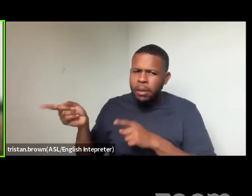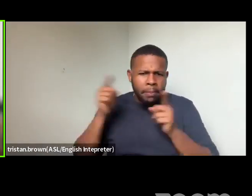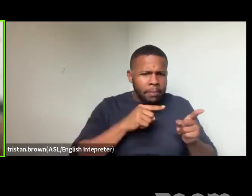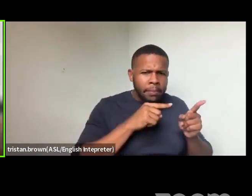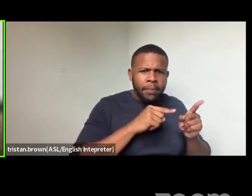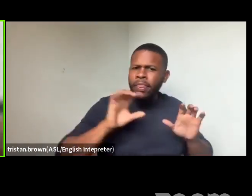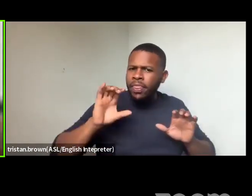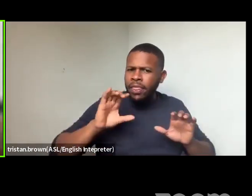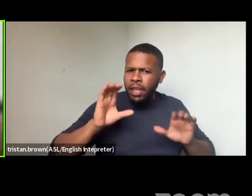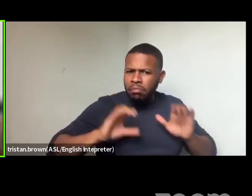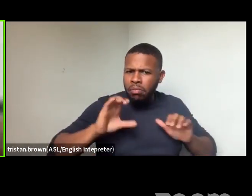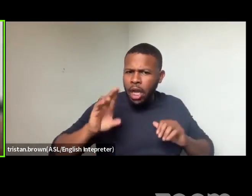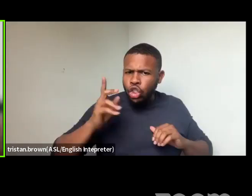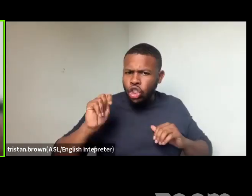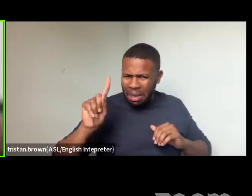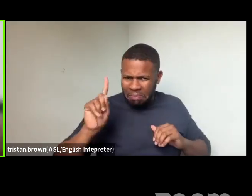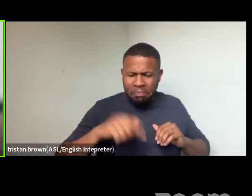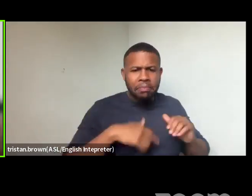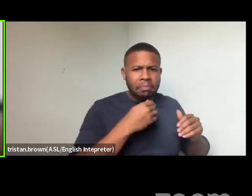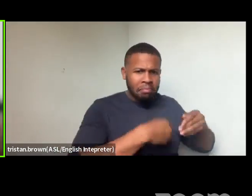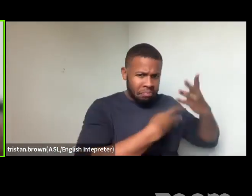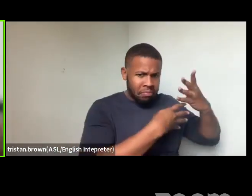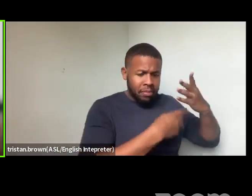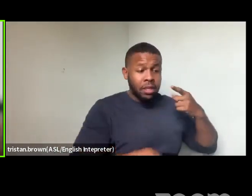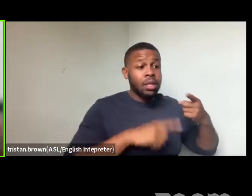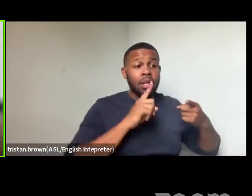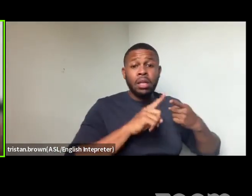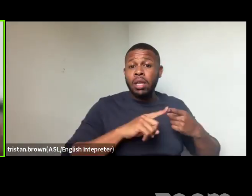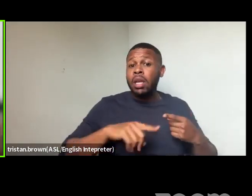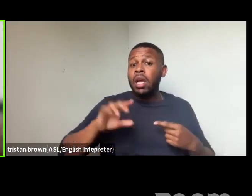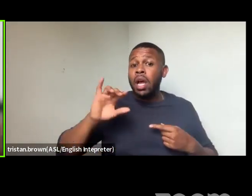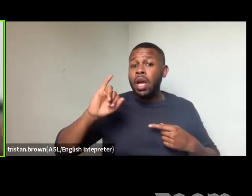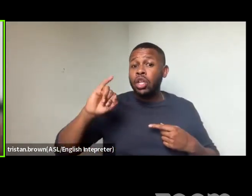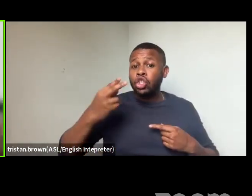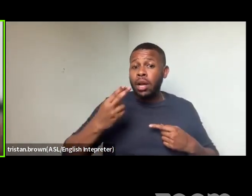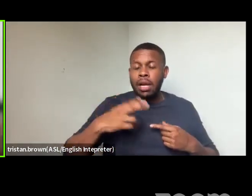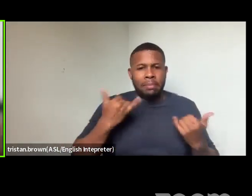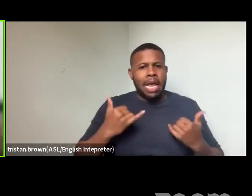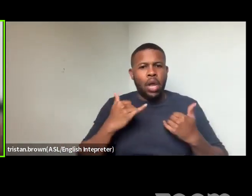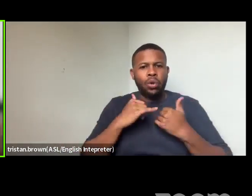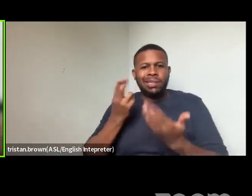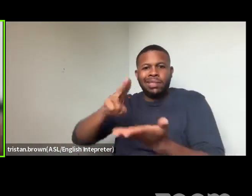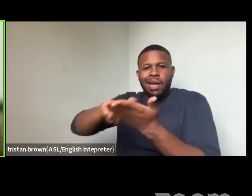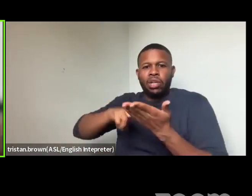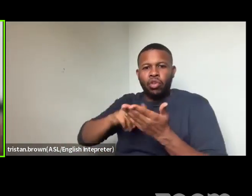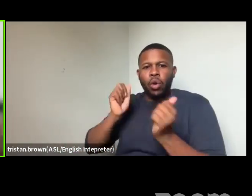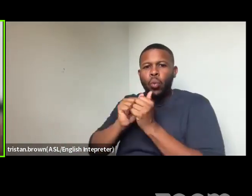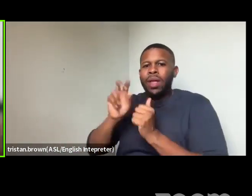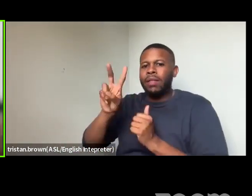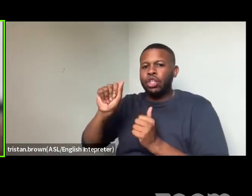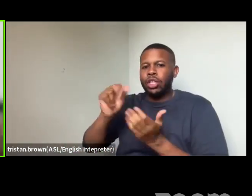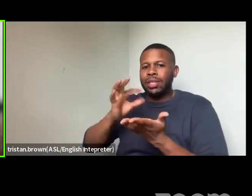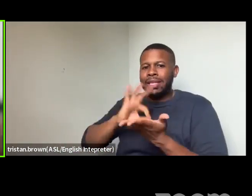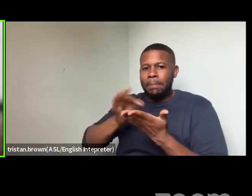community members at senior center facilities and people at clinics at our clinics and Kennedy Krieger and Baltimore